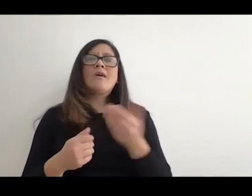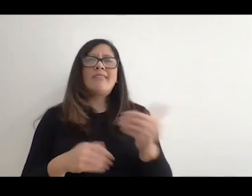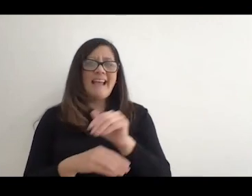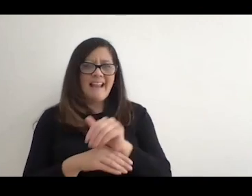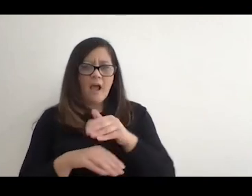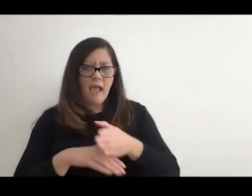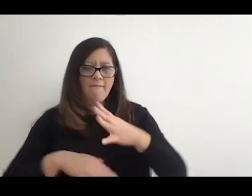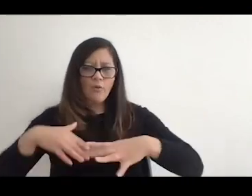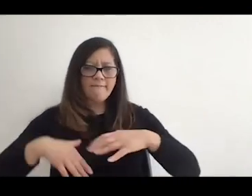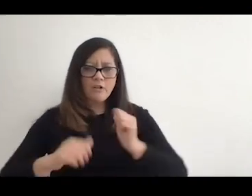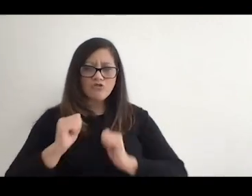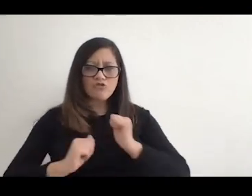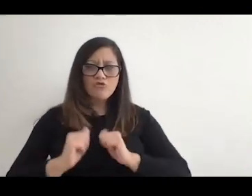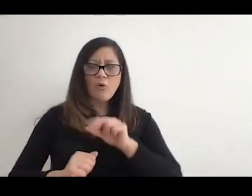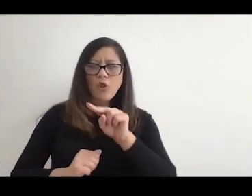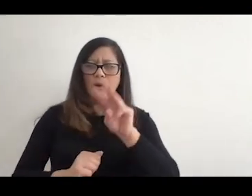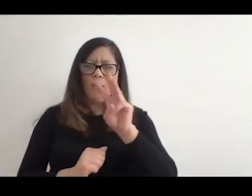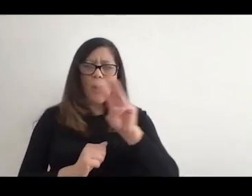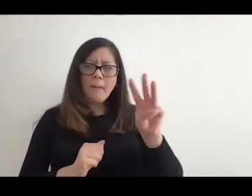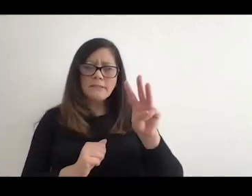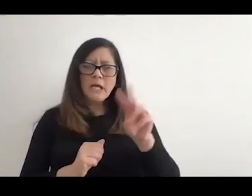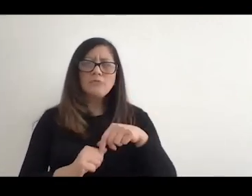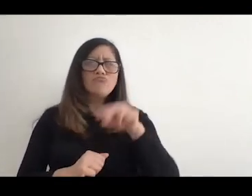because that's what I pay attention to, how are they telling the story?